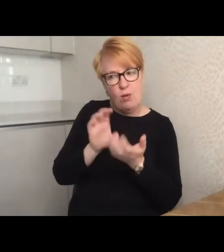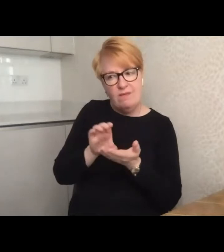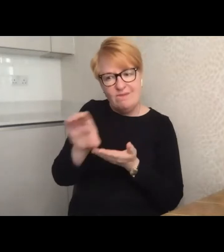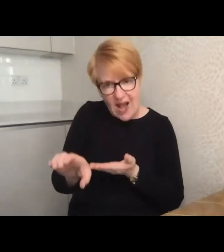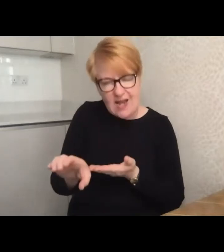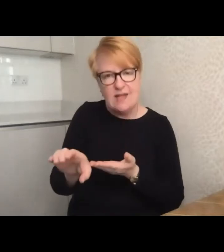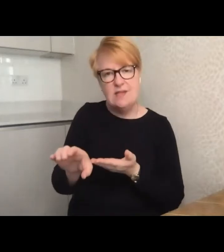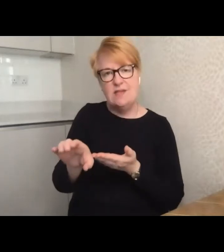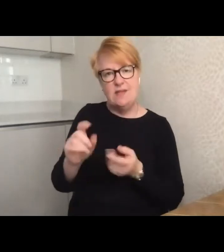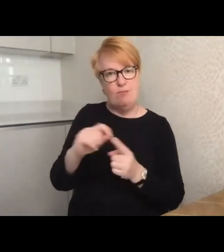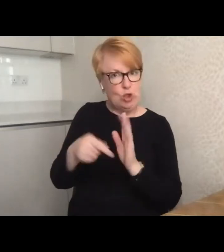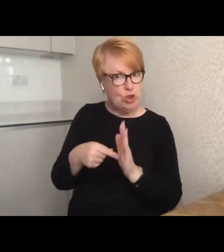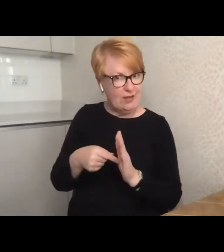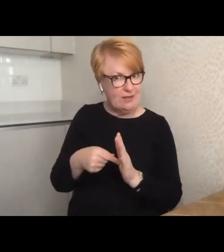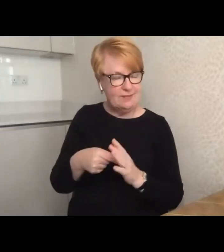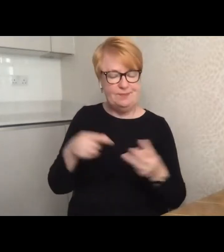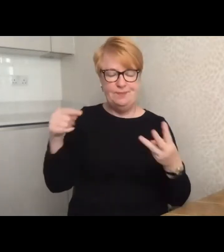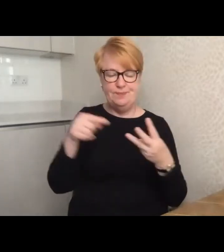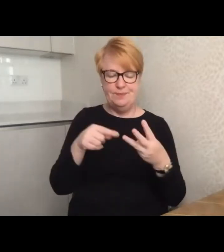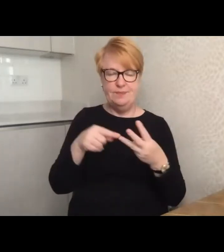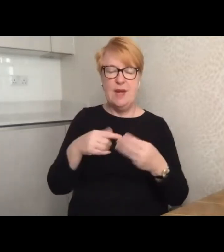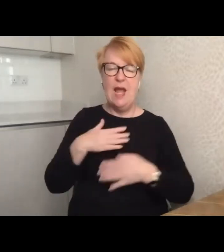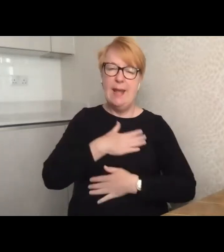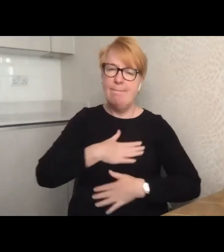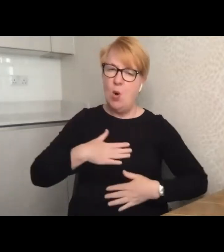And then finally, there's the emotional labour required to deliver these projects,